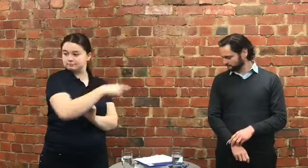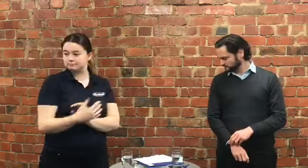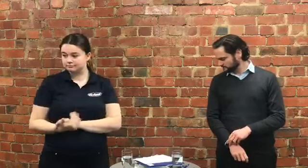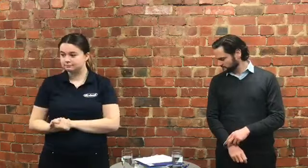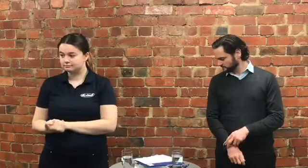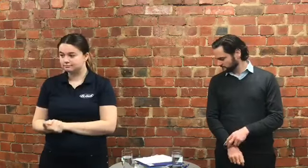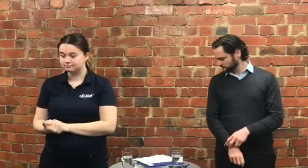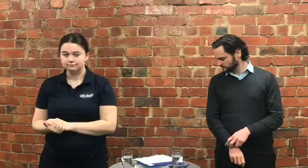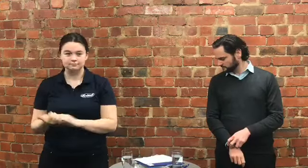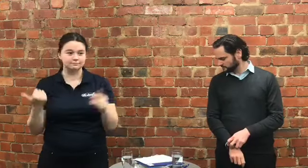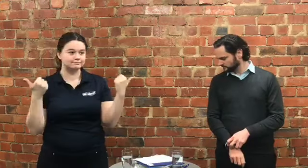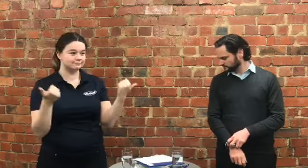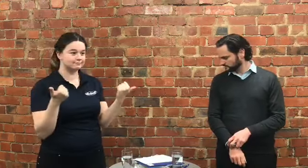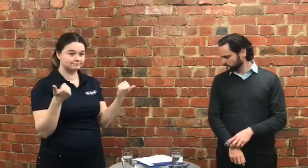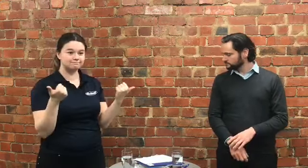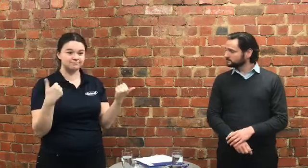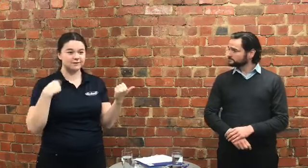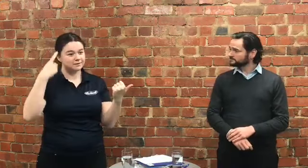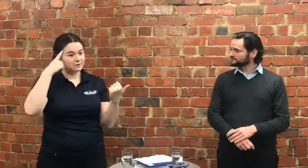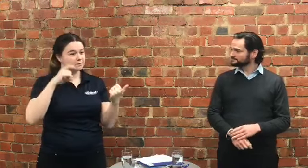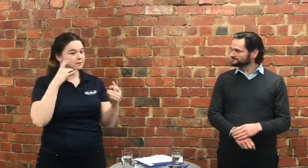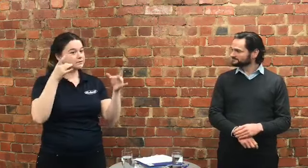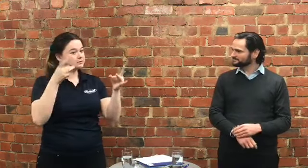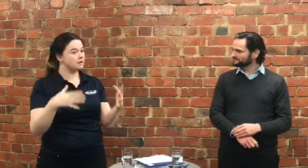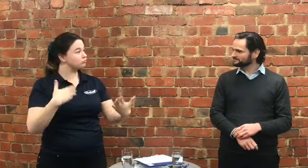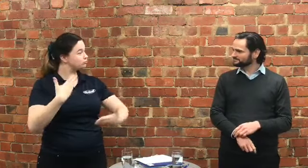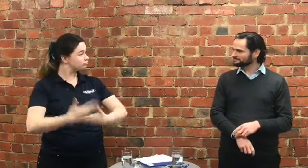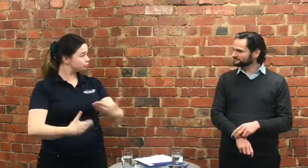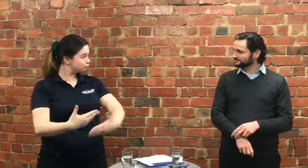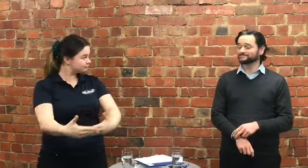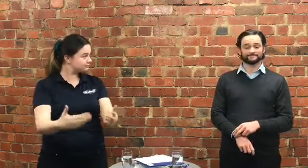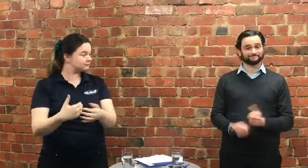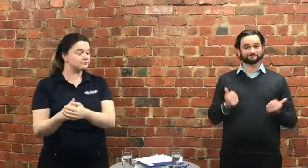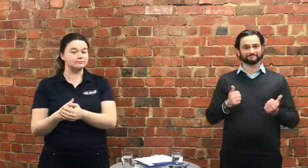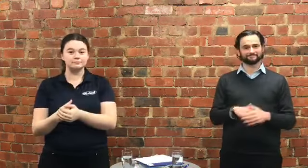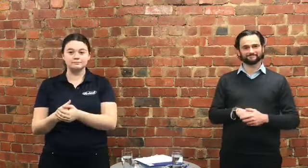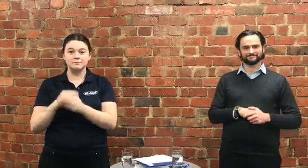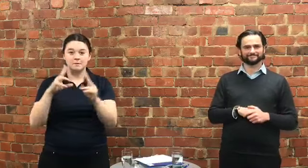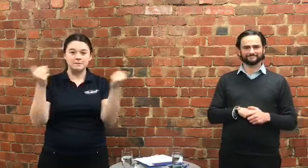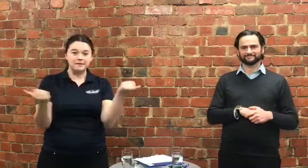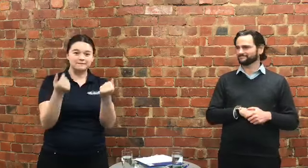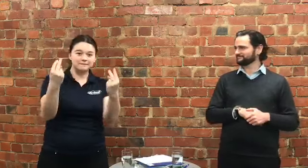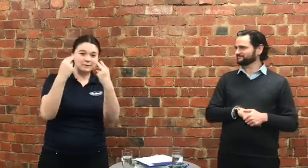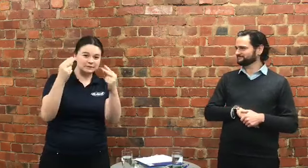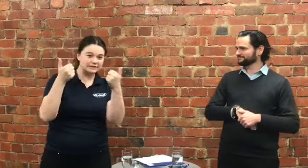In the event of emergency you can leave through that exit. So, I think without further ado,